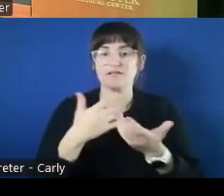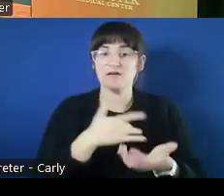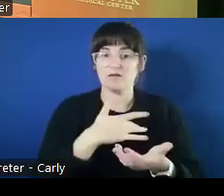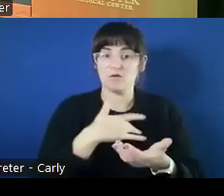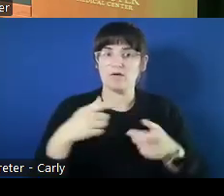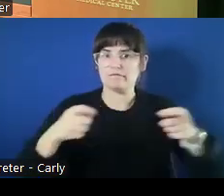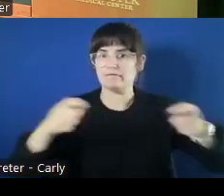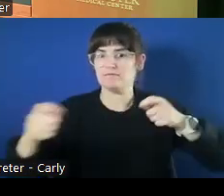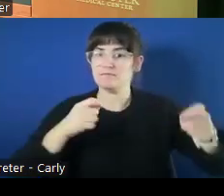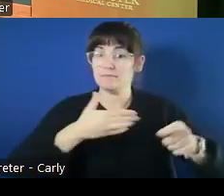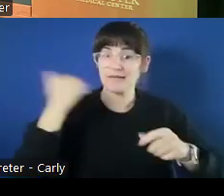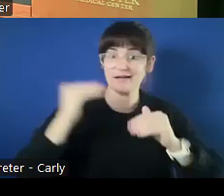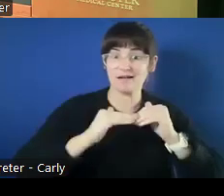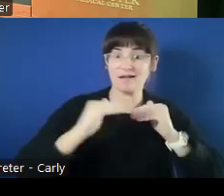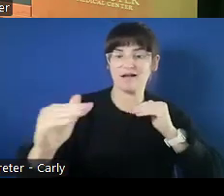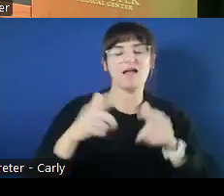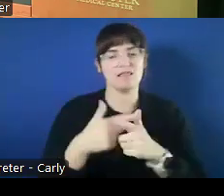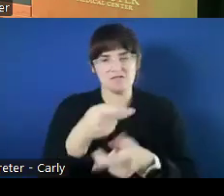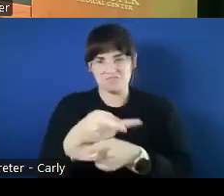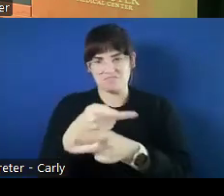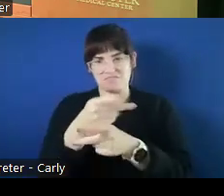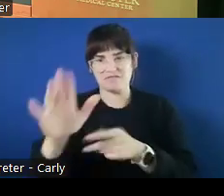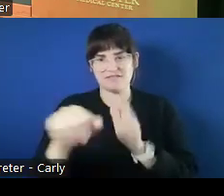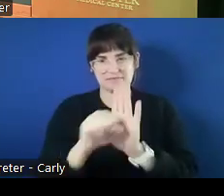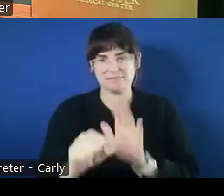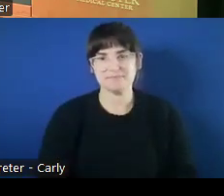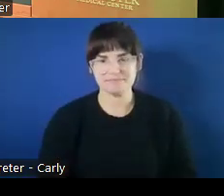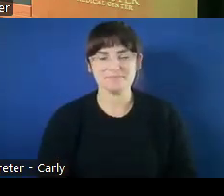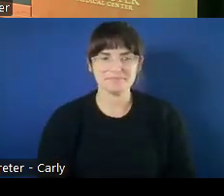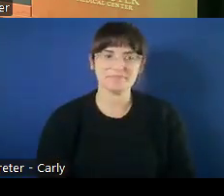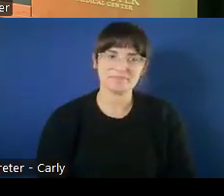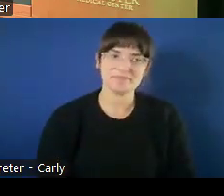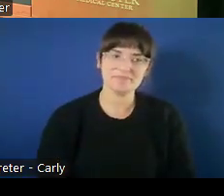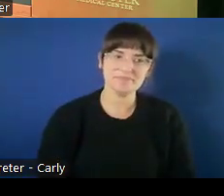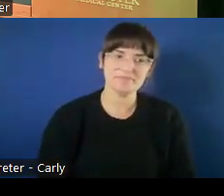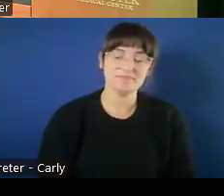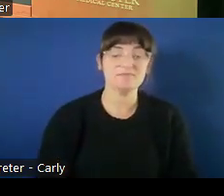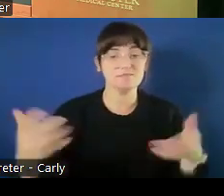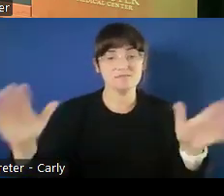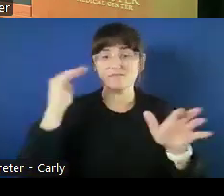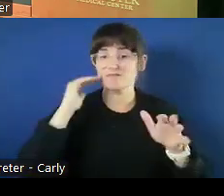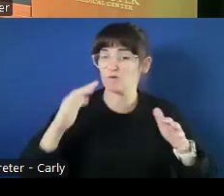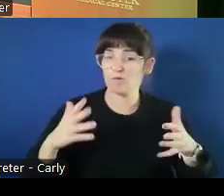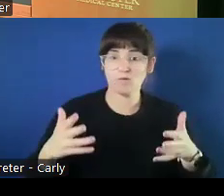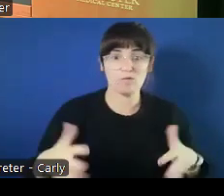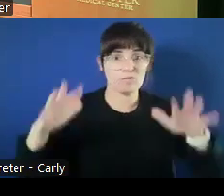controlled so we know that depression and anxiety are common and so screening is actually